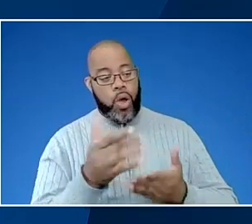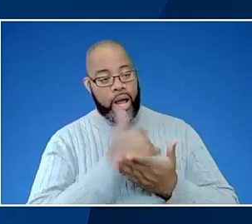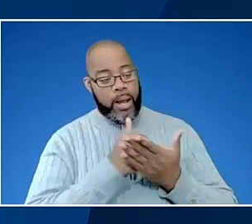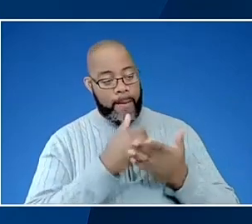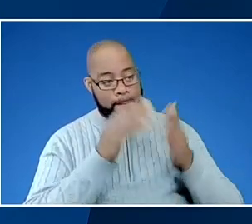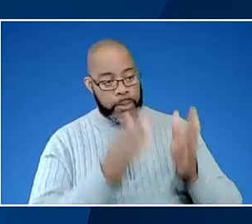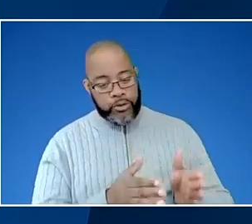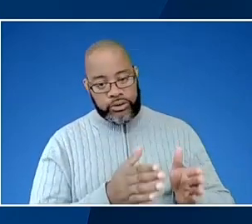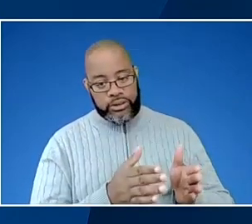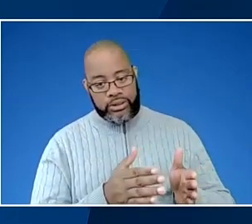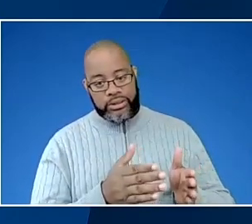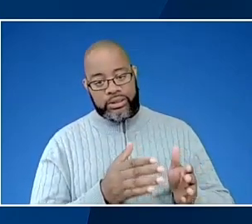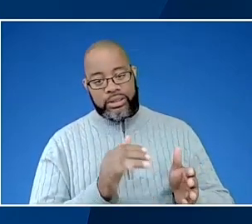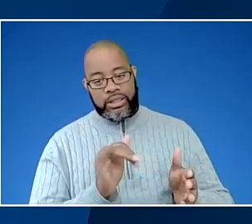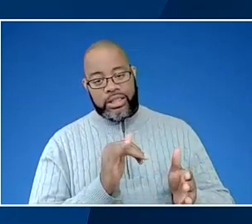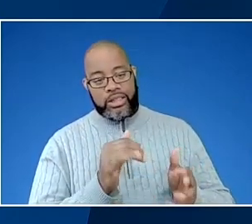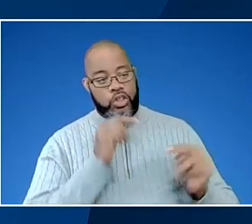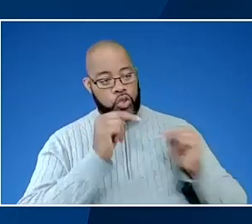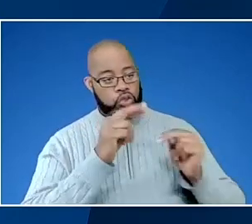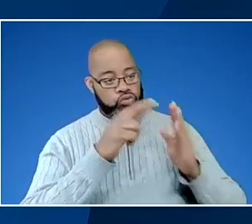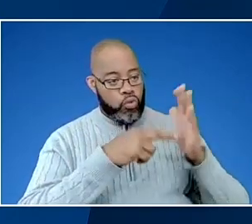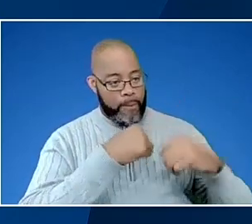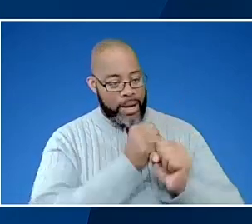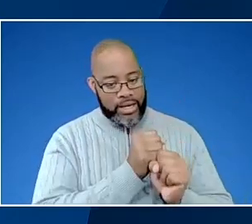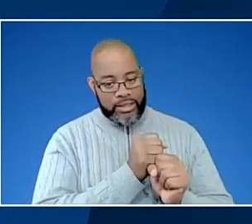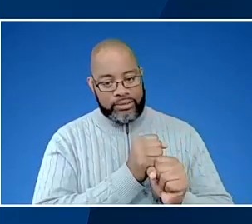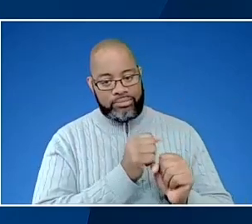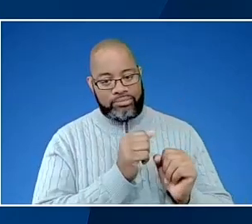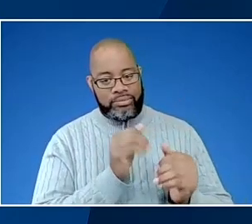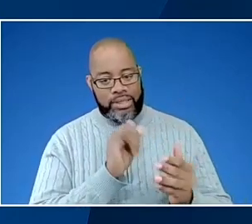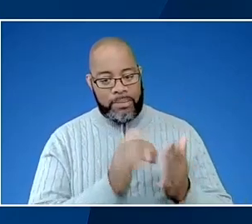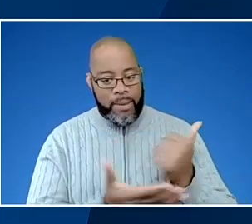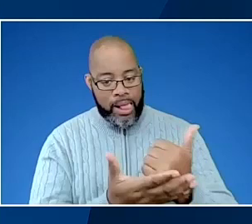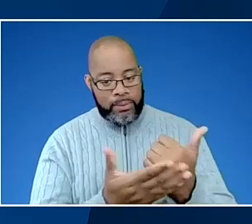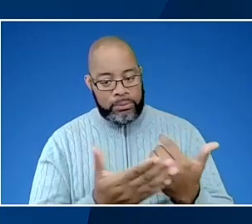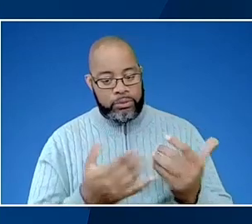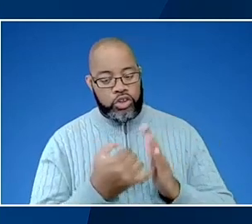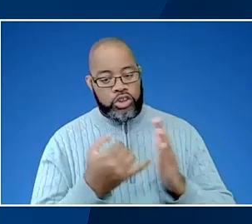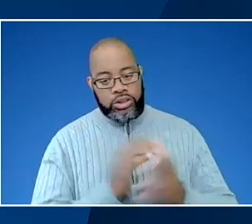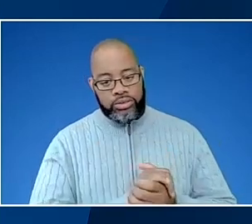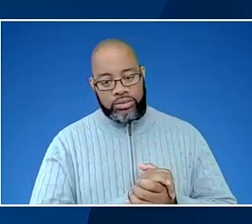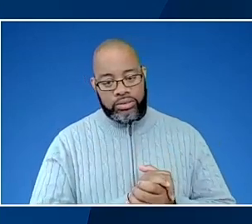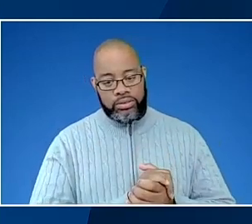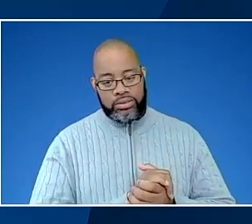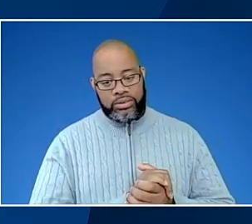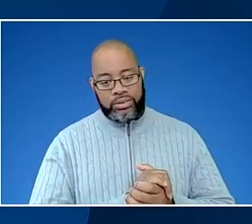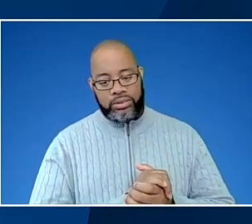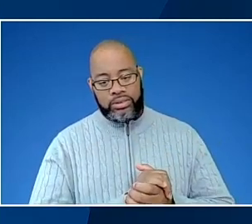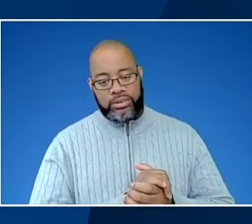rule- through negotiated rulemaking, could it help to just actually- could it help for the Department to provide just a